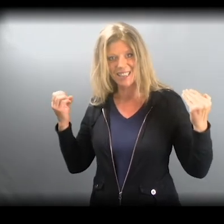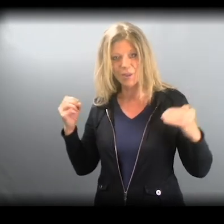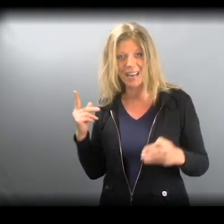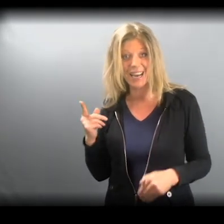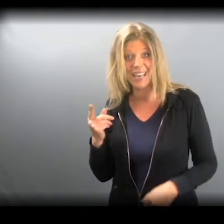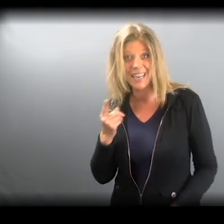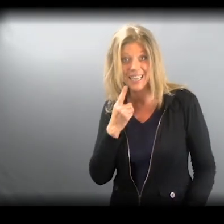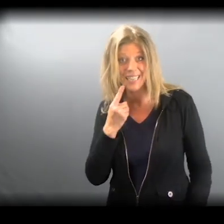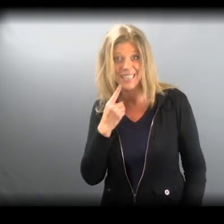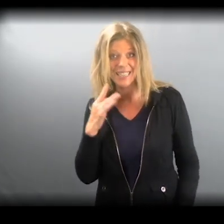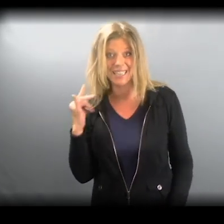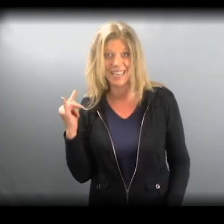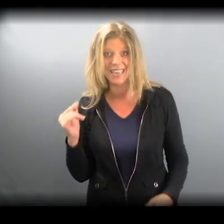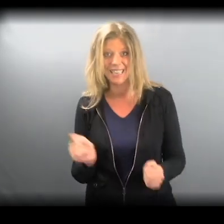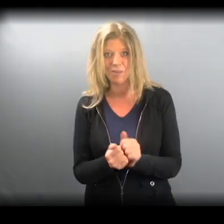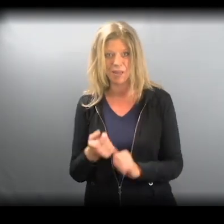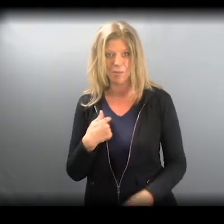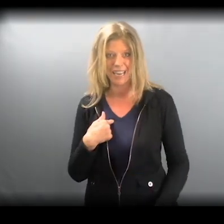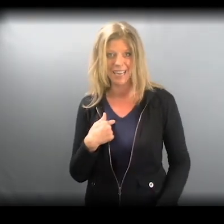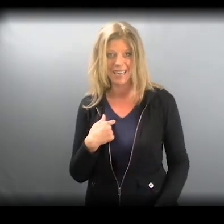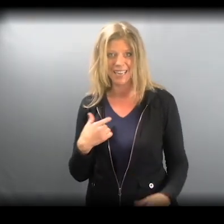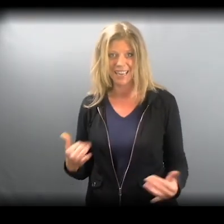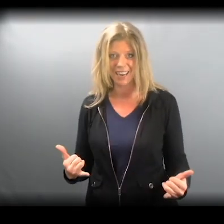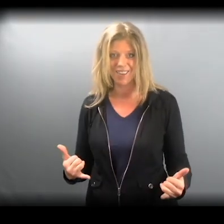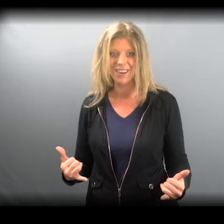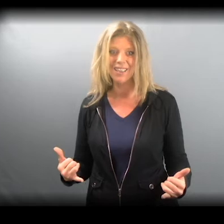OK. Say it with me, now.